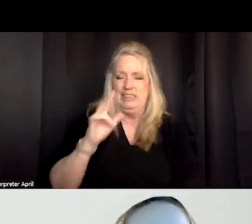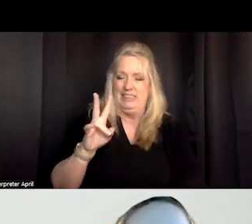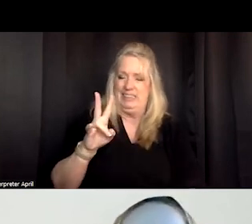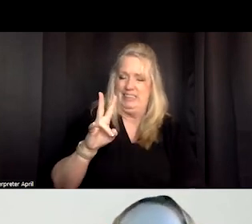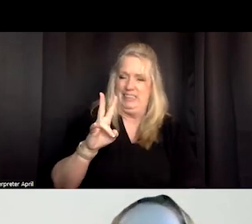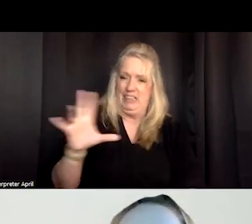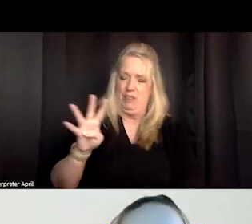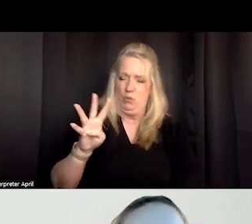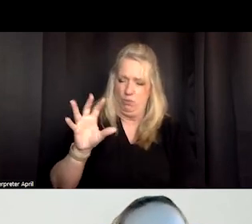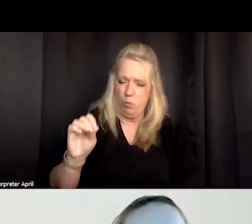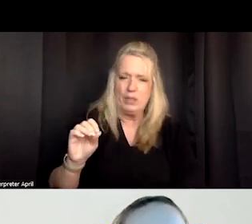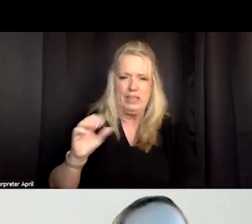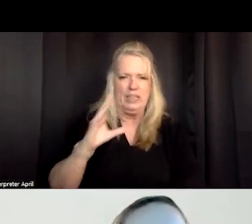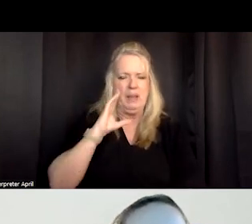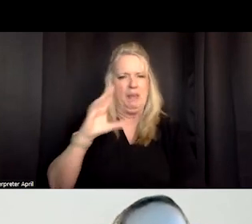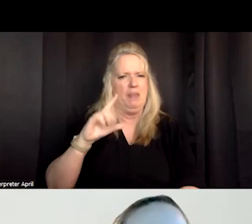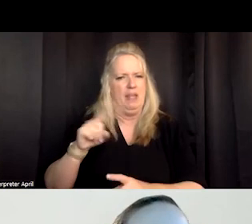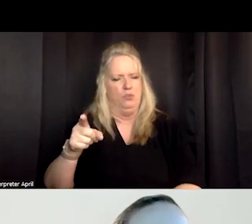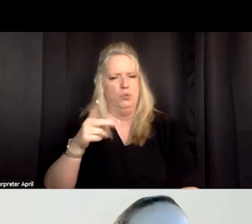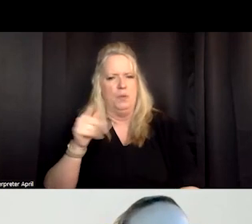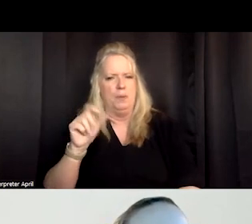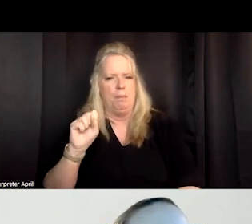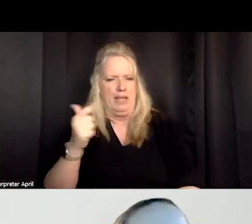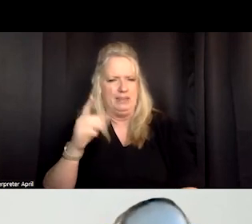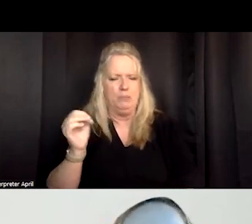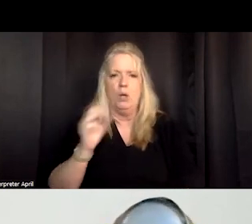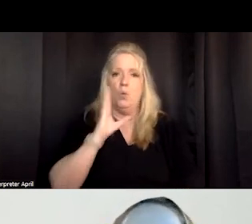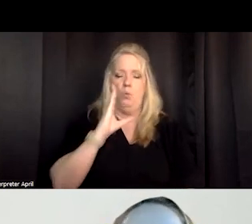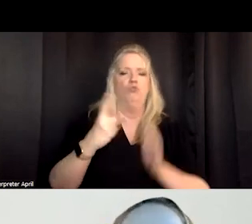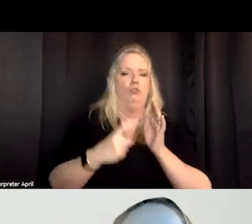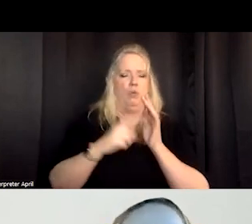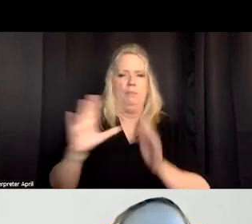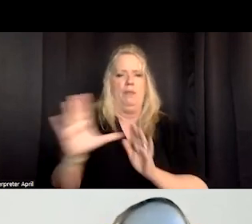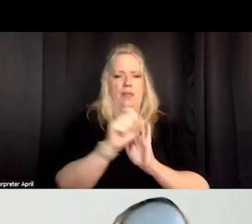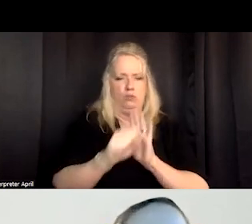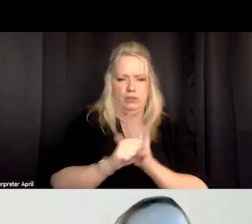THAT'S HEADING TOWARDS PASSAGE. THAT WOULD REQUIRE THEIR STATE DEPARTMENT OF MENTAL HEALTH TO, TO,